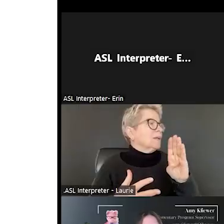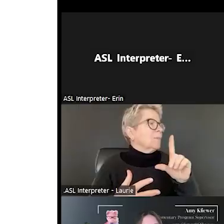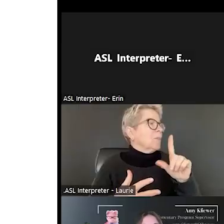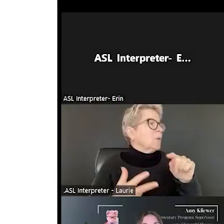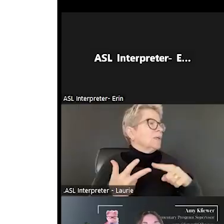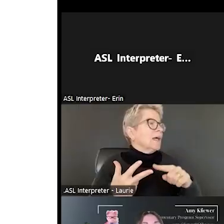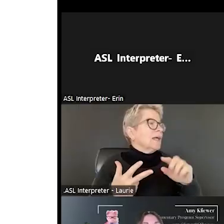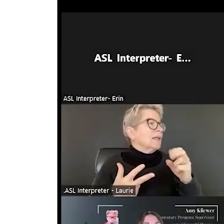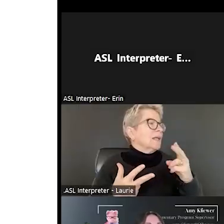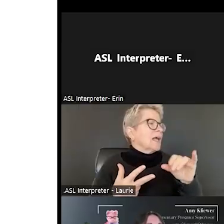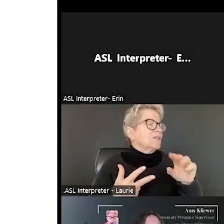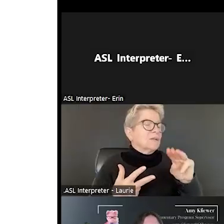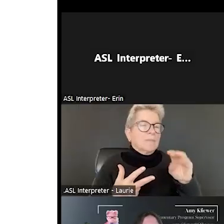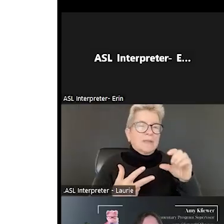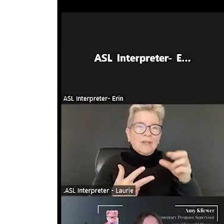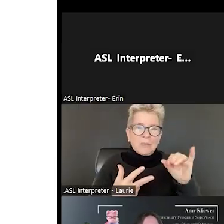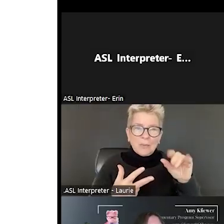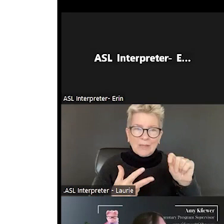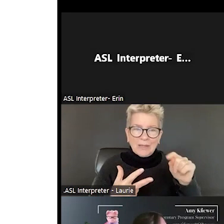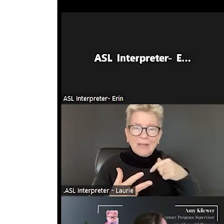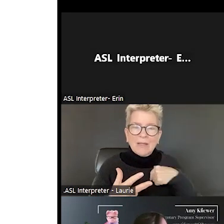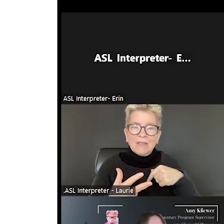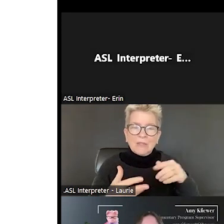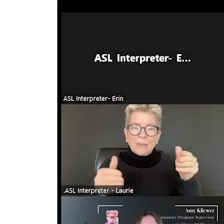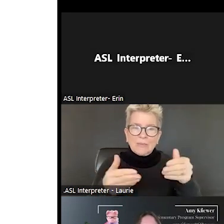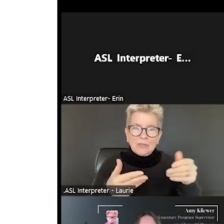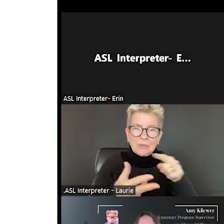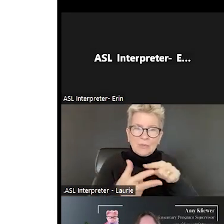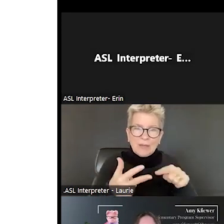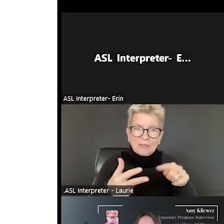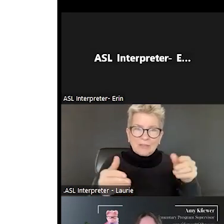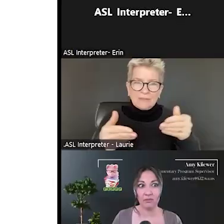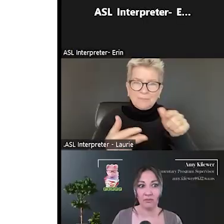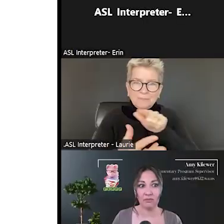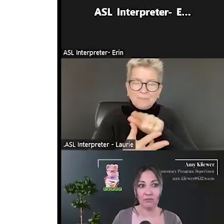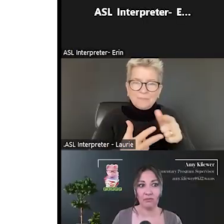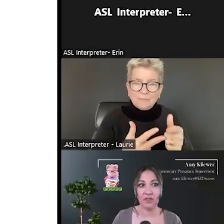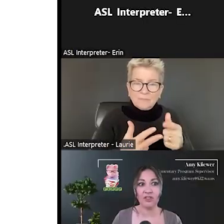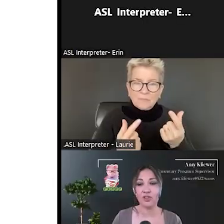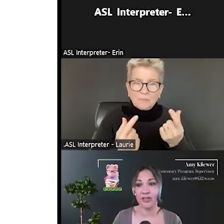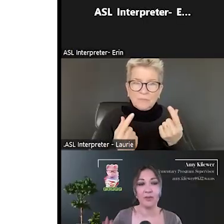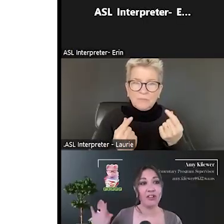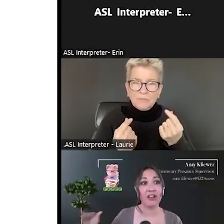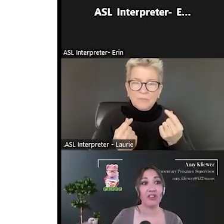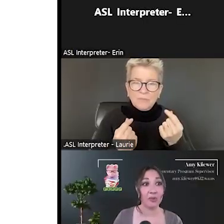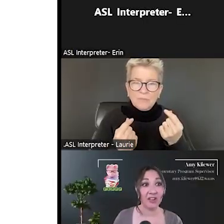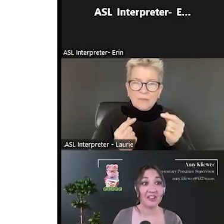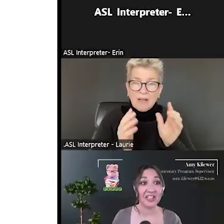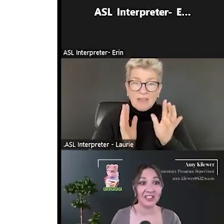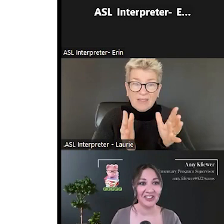if nobody minds. Do I move? I'm just going to leave the screen, I'm gonna let somebody else